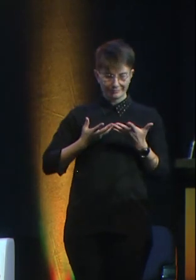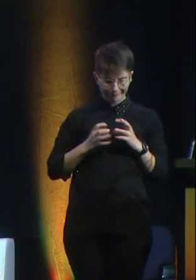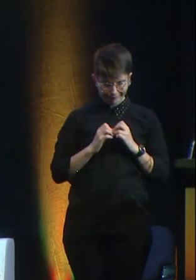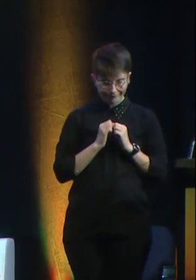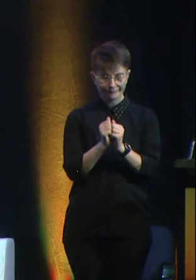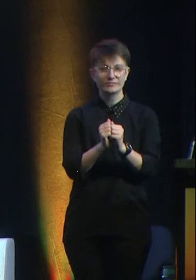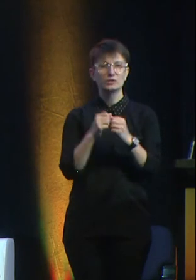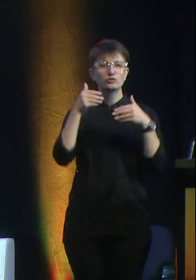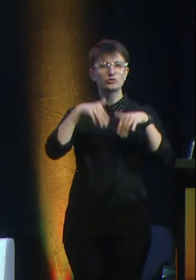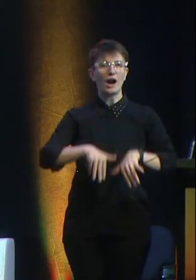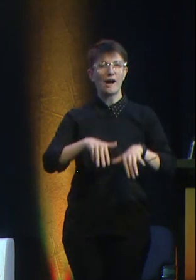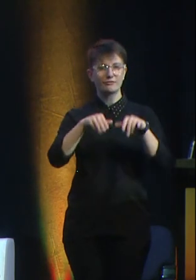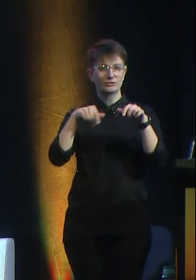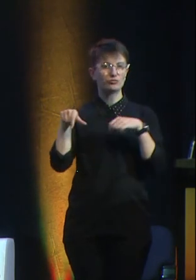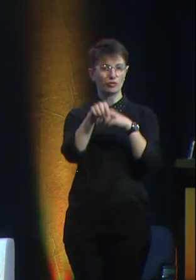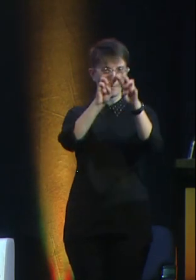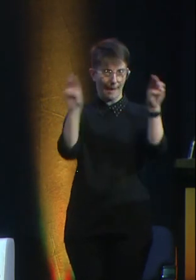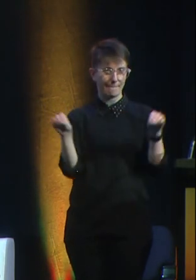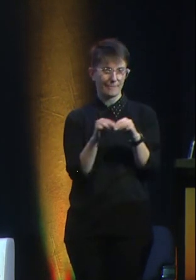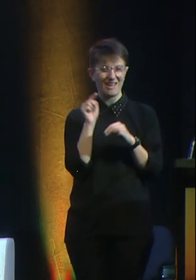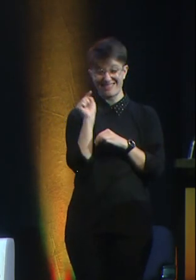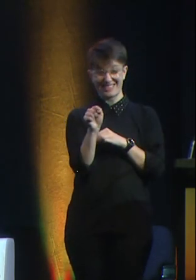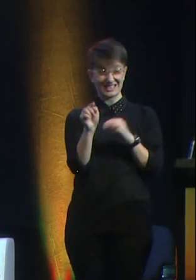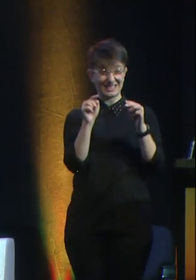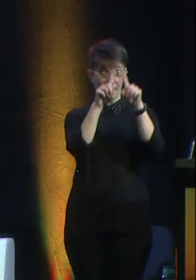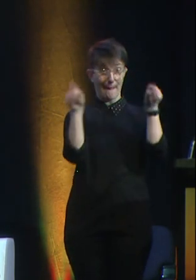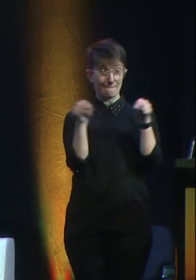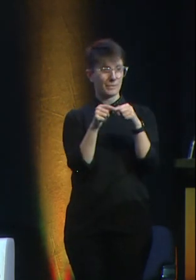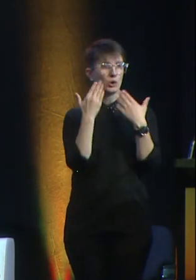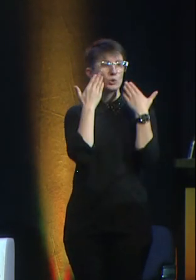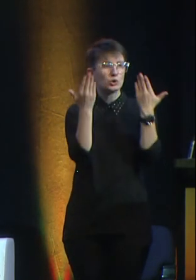minds of the people of Taranaki and those that helped us externally of what they want